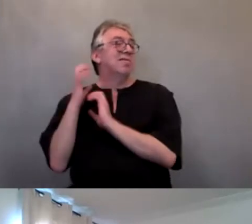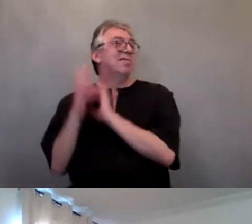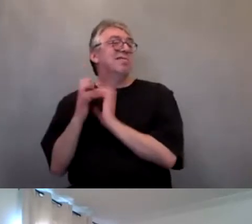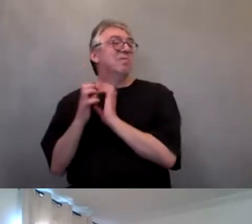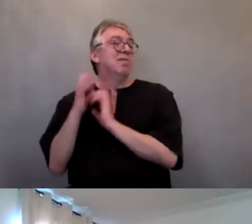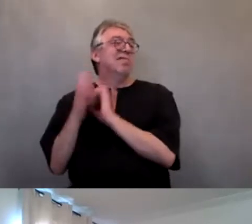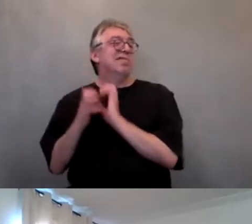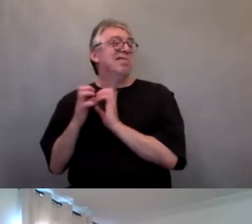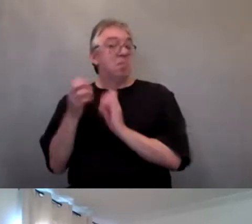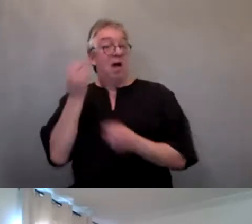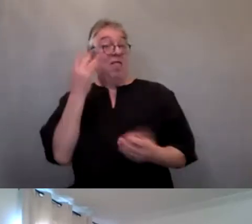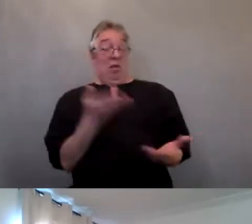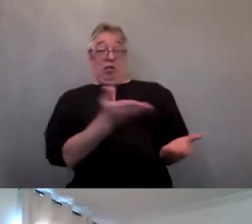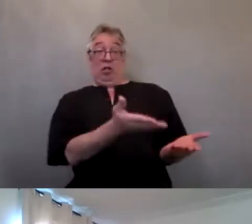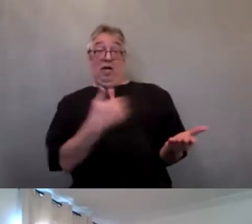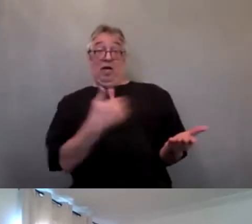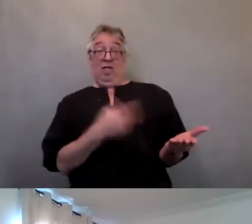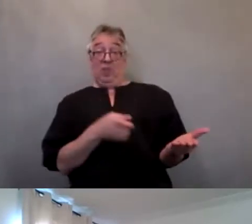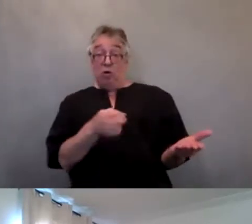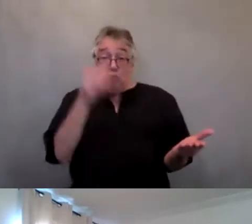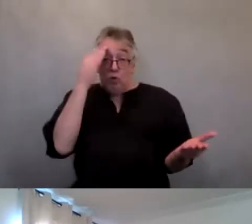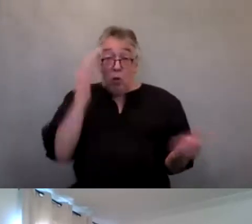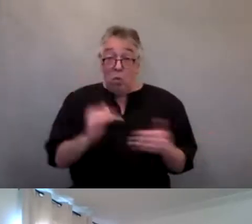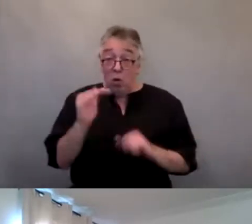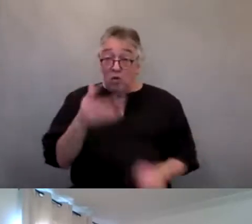. Do you know something about it, Lise?